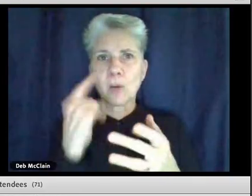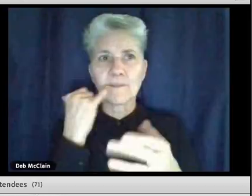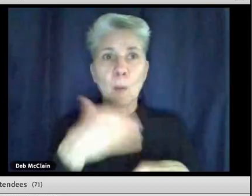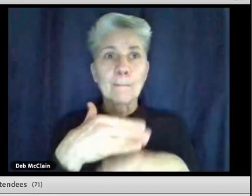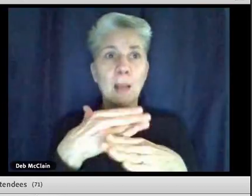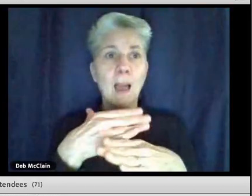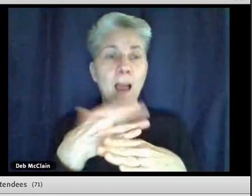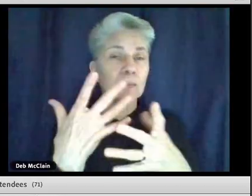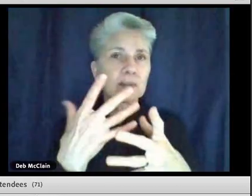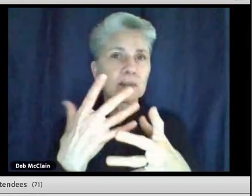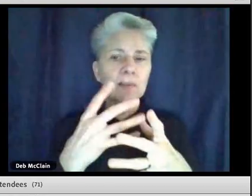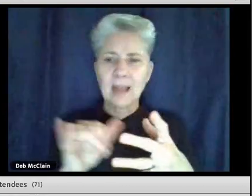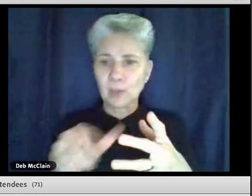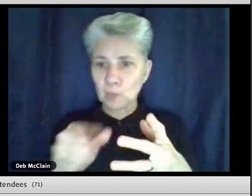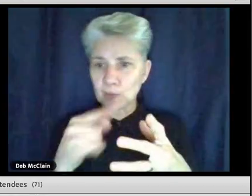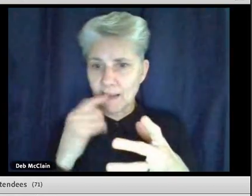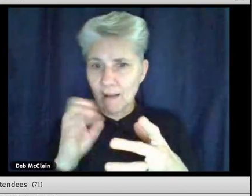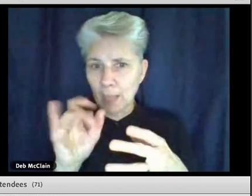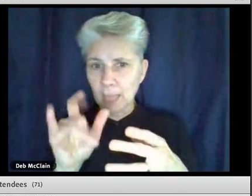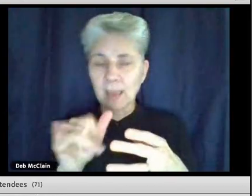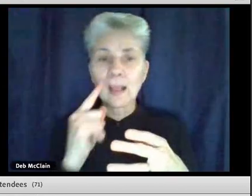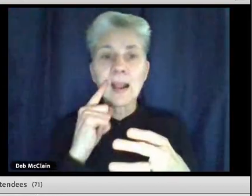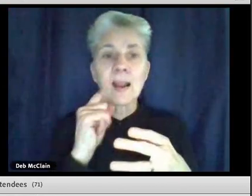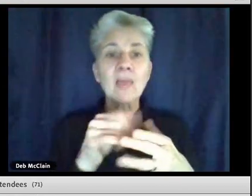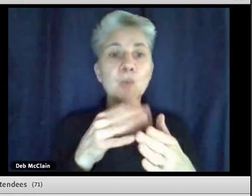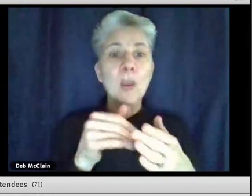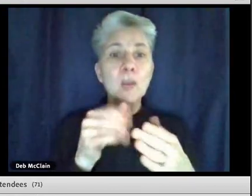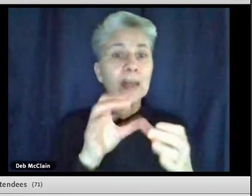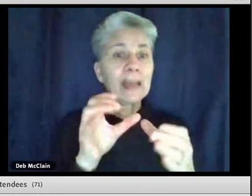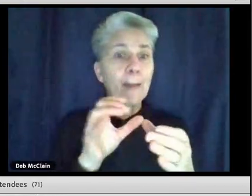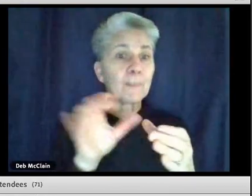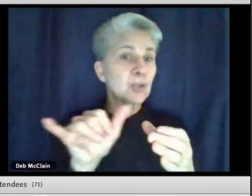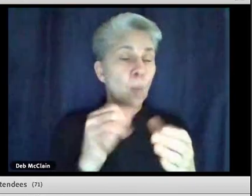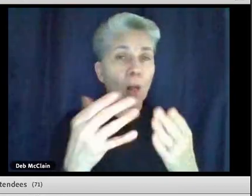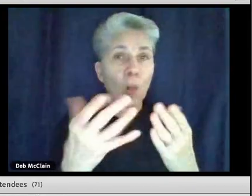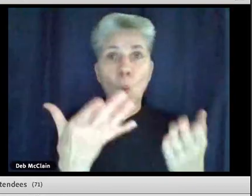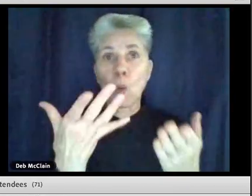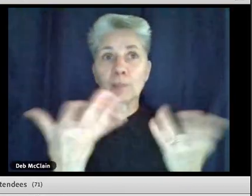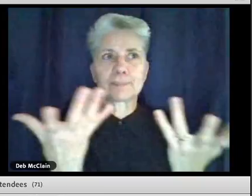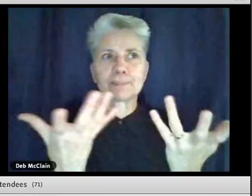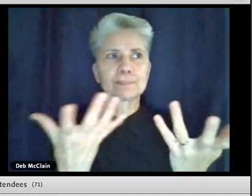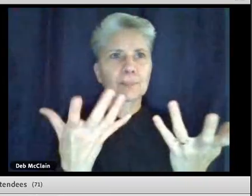if you're blocked, like you said, Emily, so maybe there's a way you could get that captioned as well,